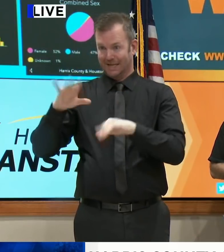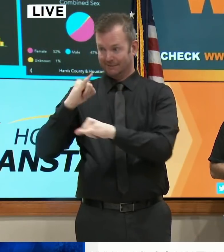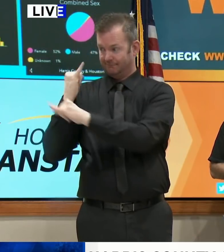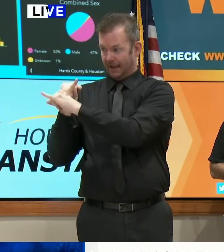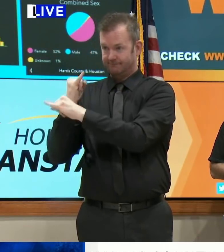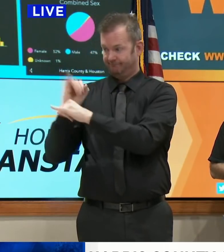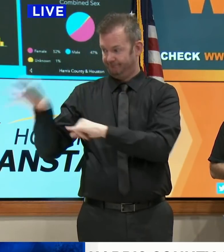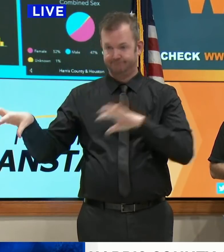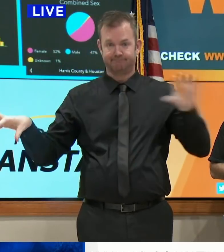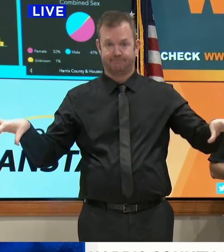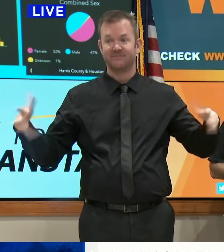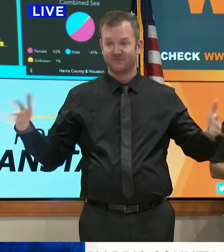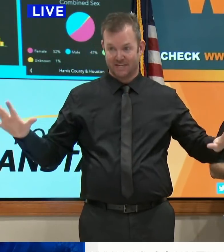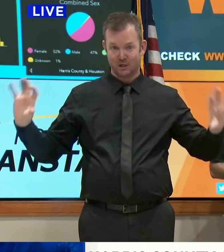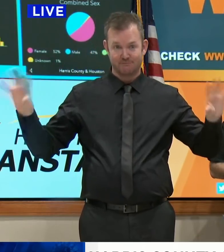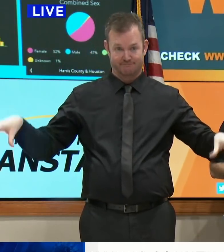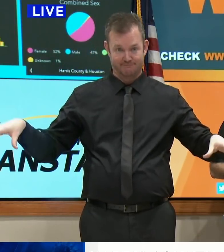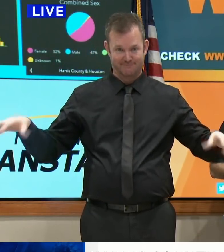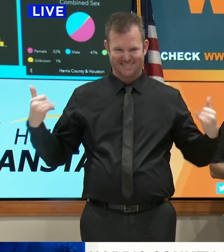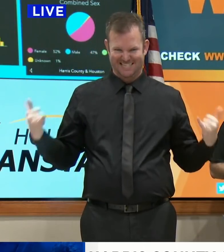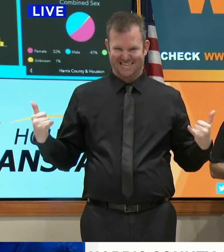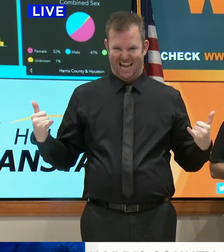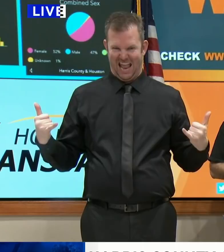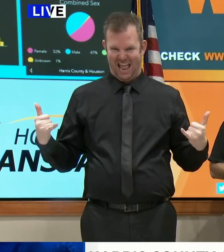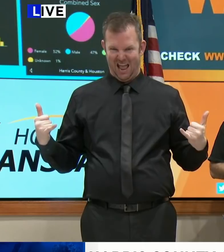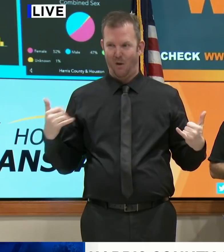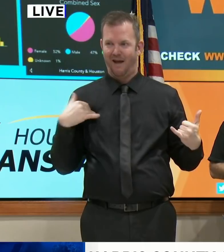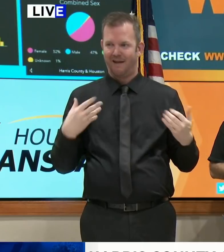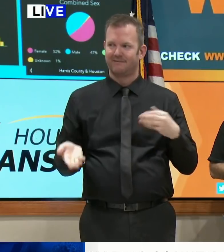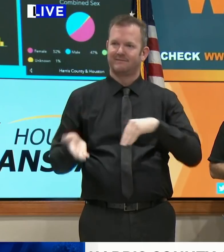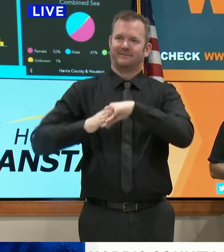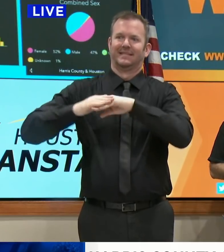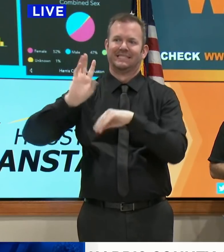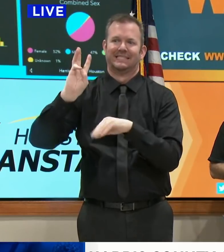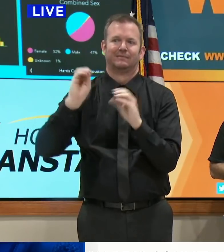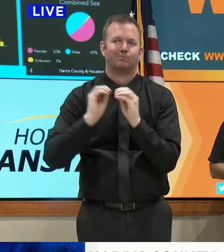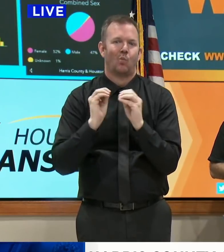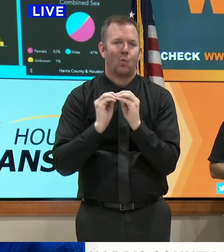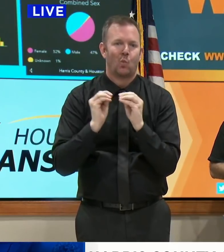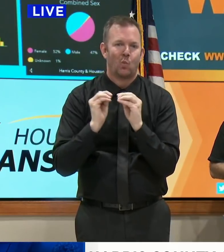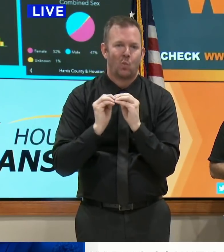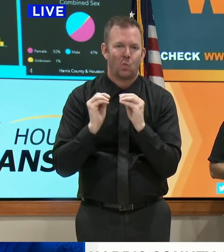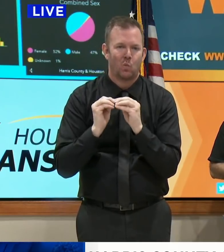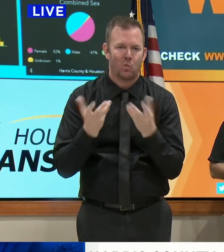and in the meantime we’ve done everything we can we want from everything we can we want from to test sites to 6 the to test sites to 6 the Harris County help bring